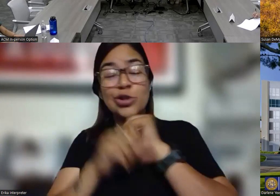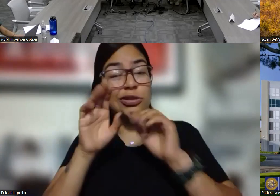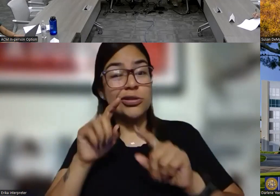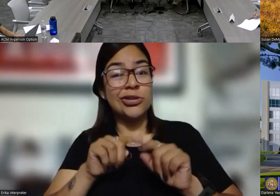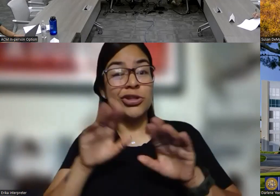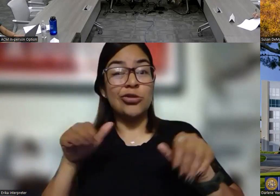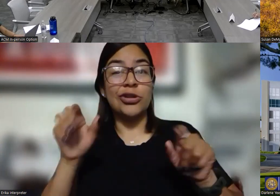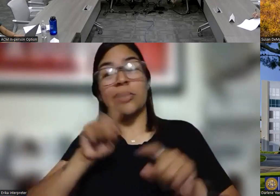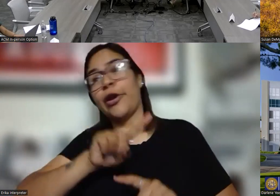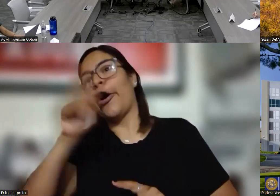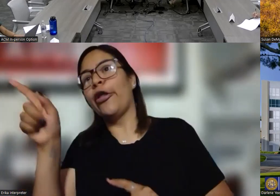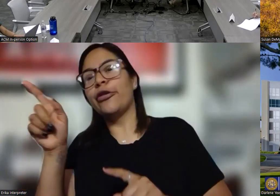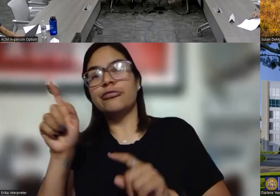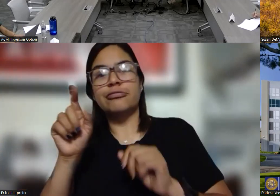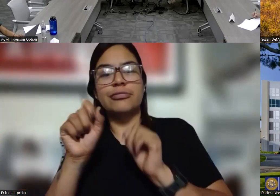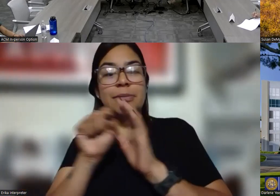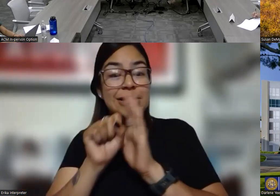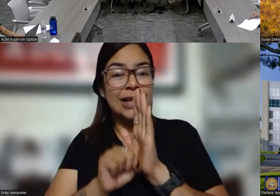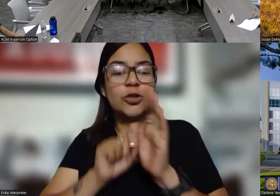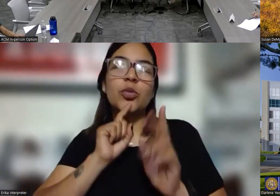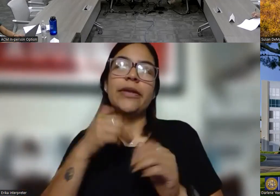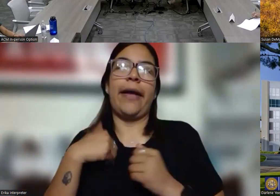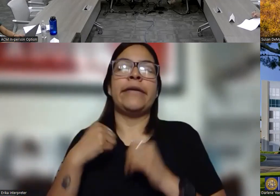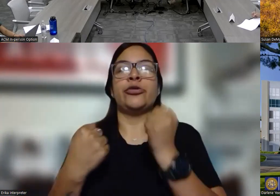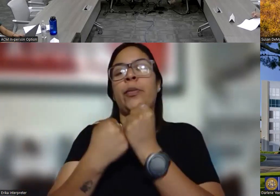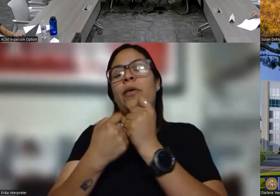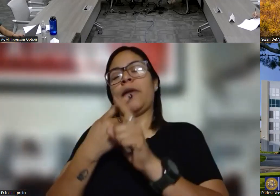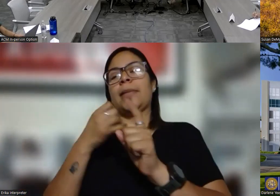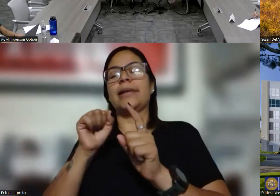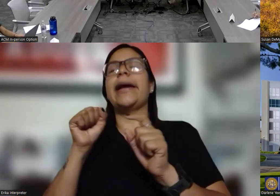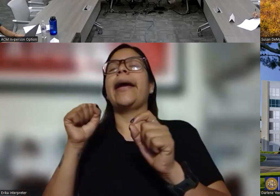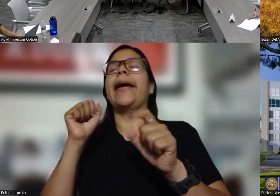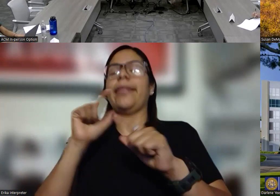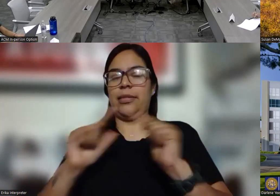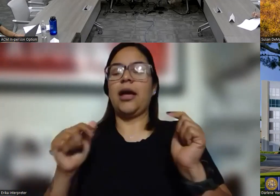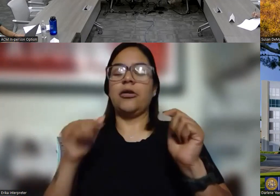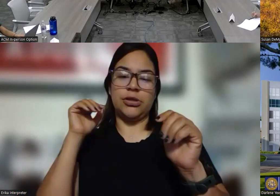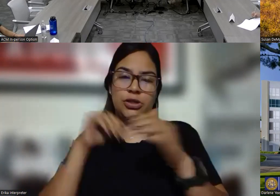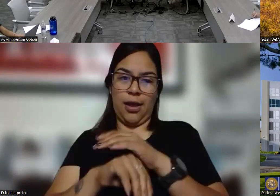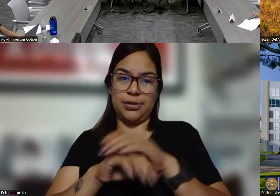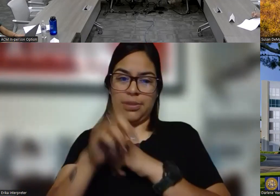close by to support um and then language access the proliferation Rita it looks like you have a